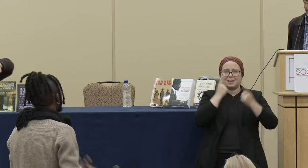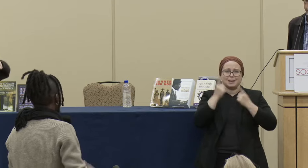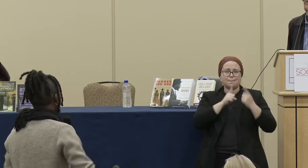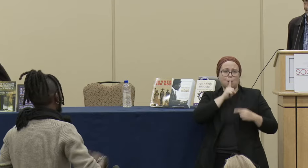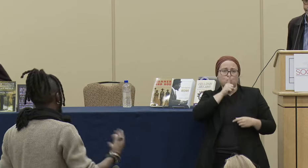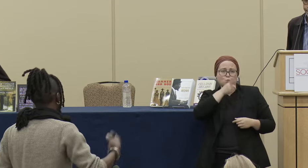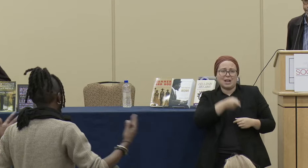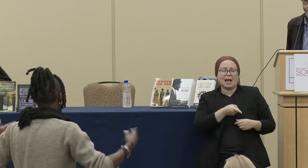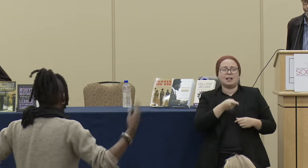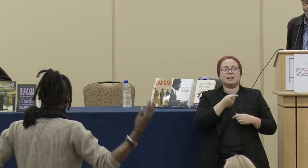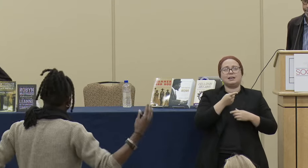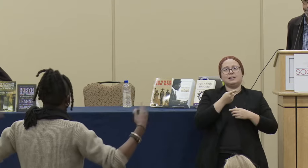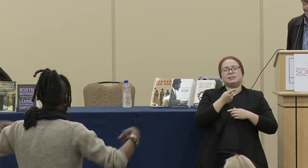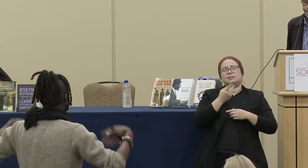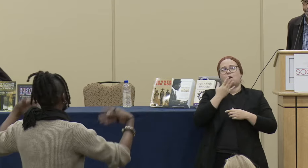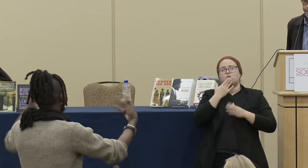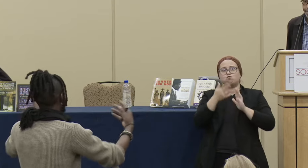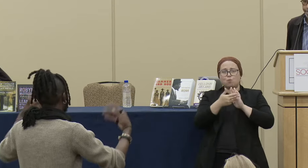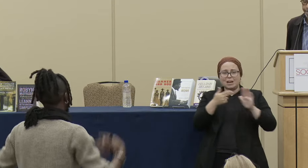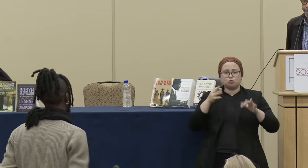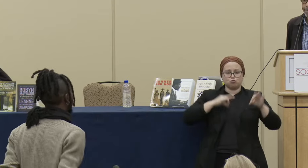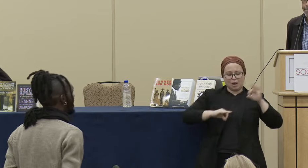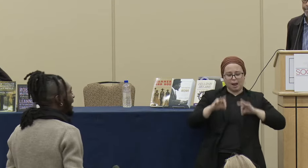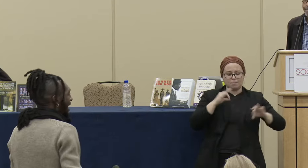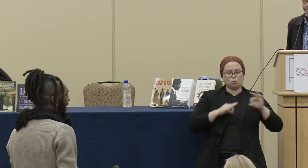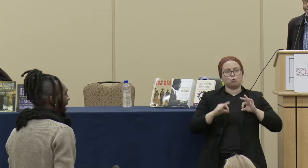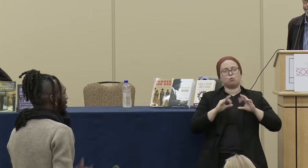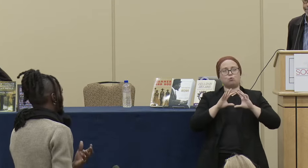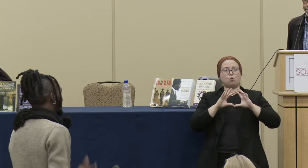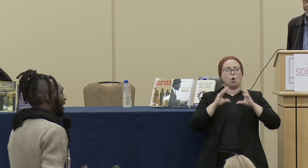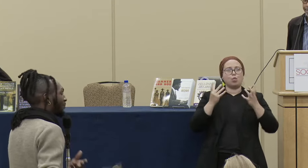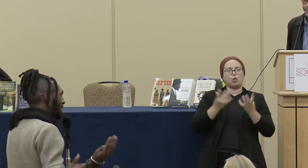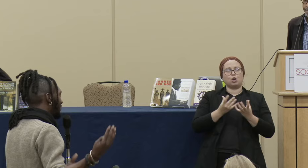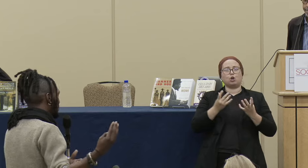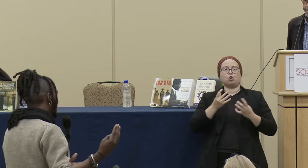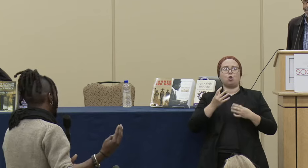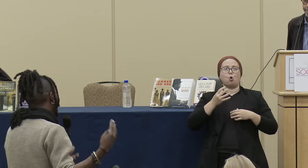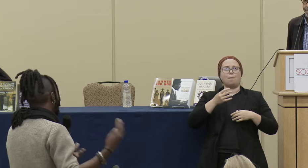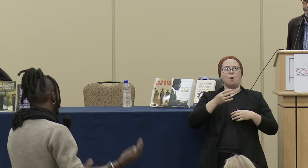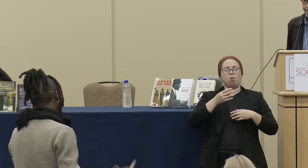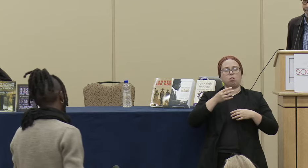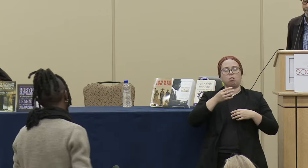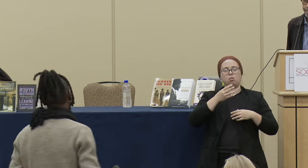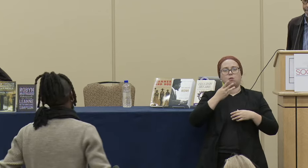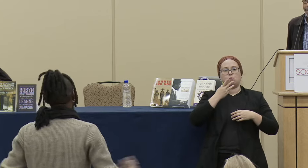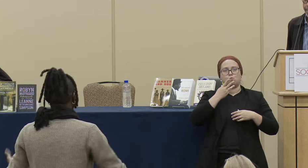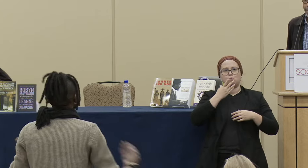the realities of racial capitalism and the global